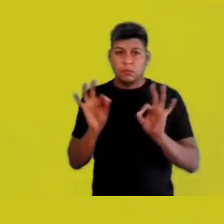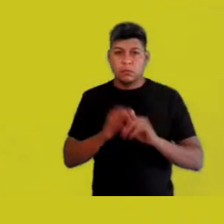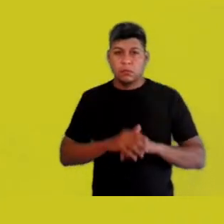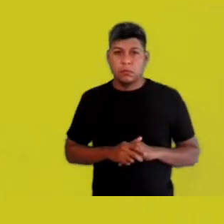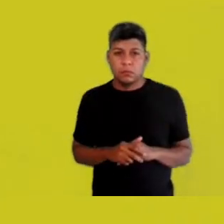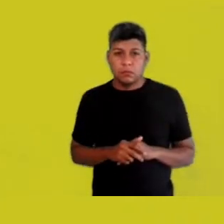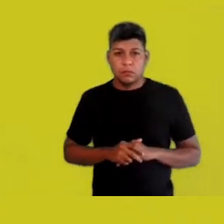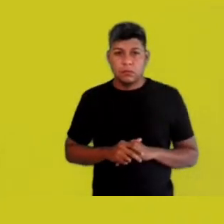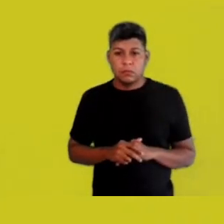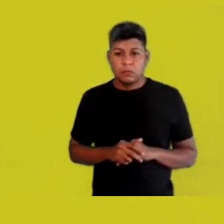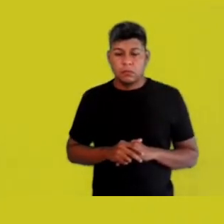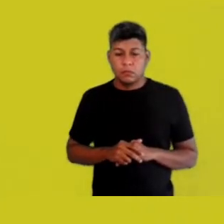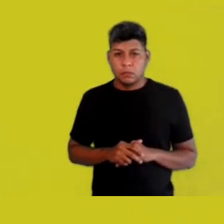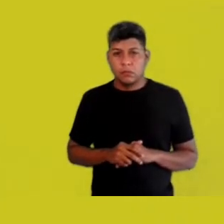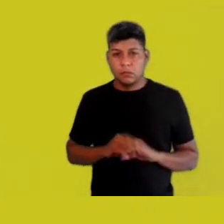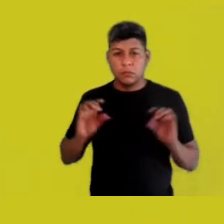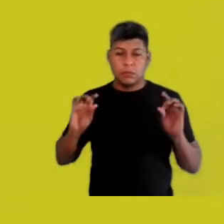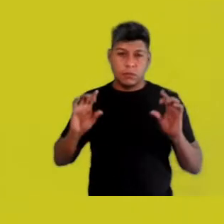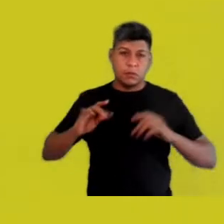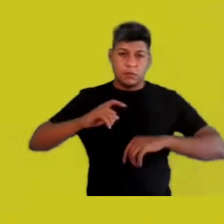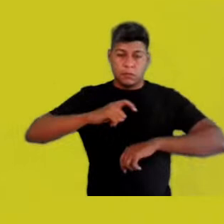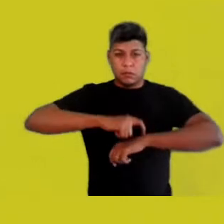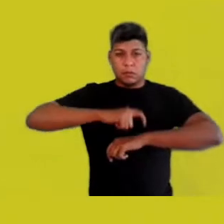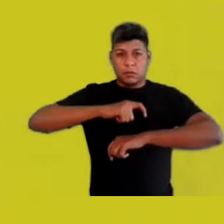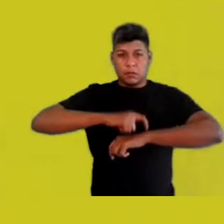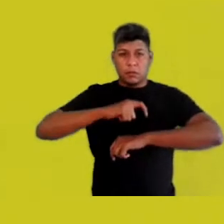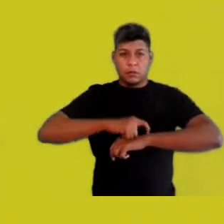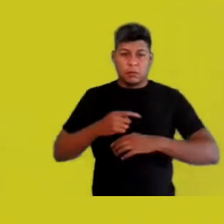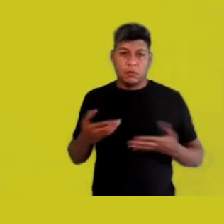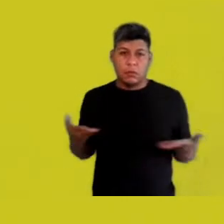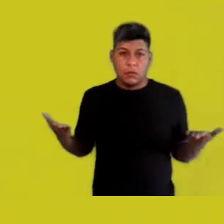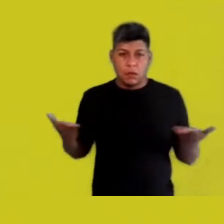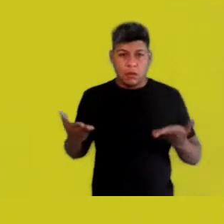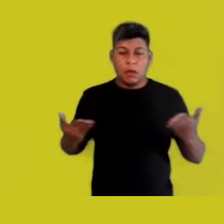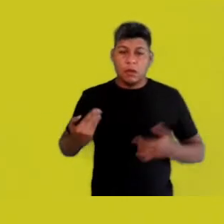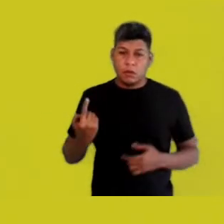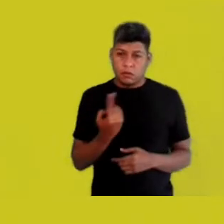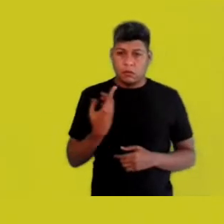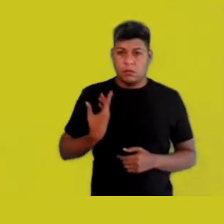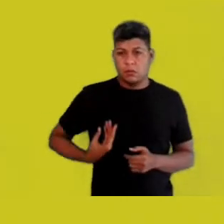Especially in a moment like the one we’re living,